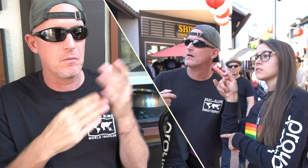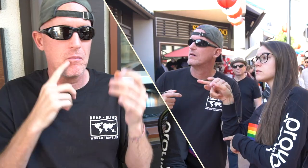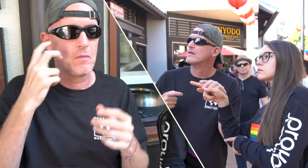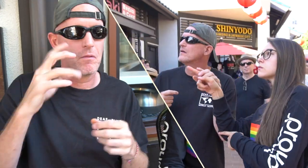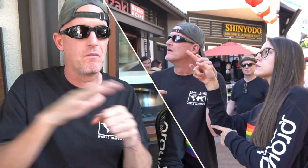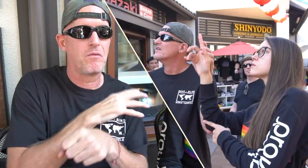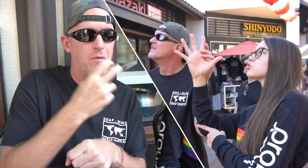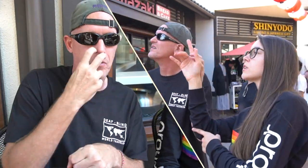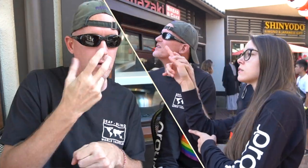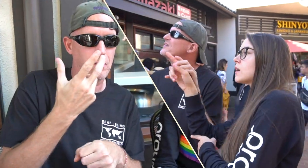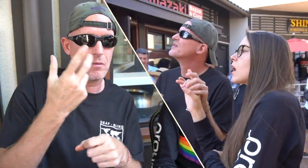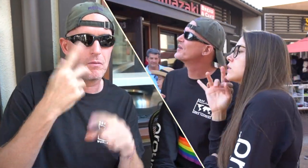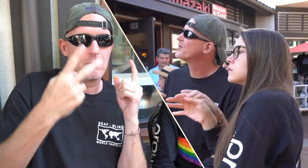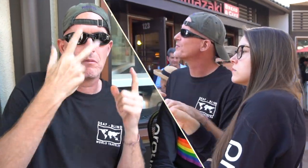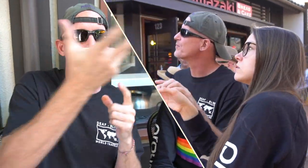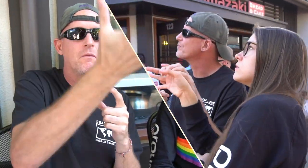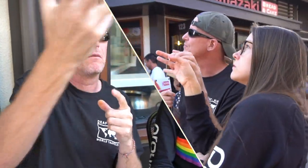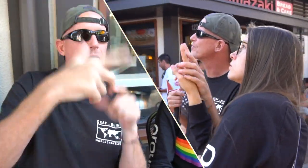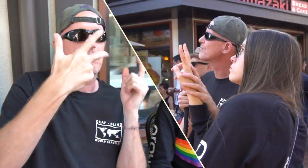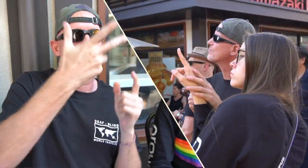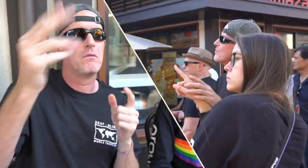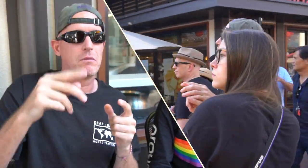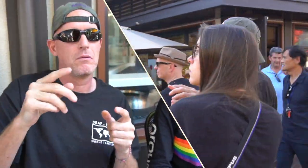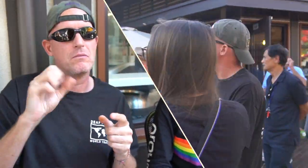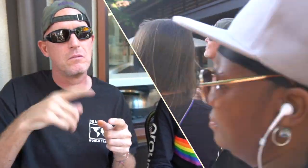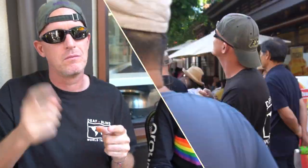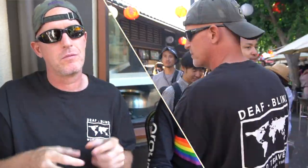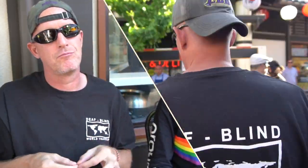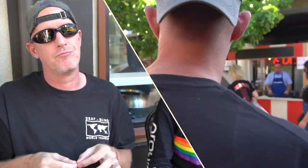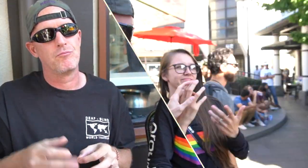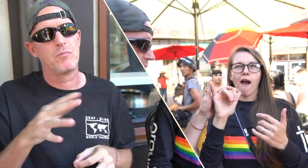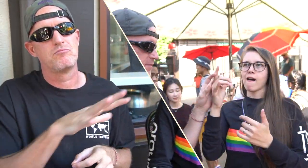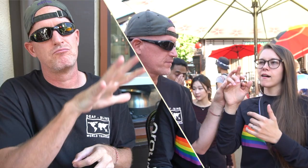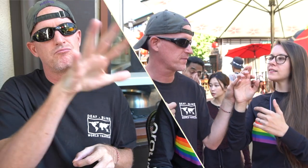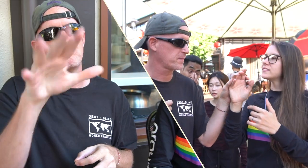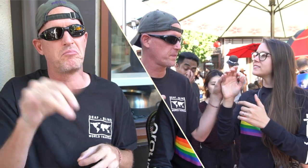Some DeafBlind are fully blind, they cannot see the surroundings Then the SSP needs to interpret the details of the surrounding